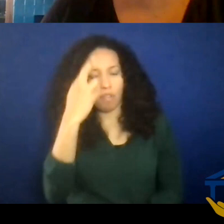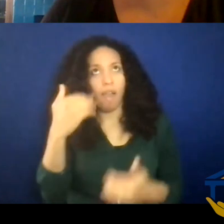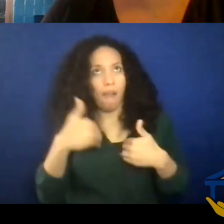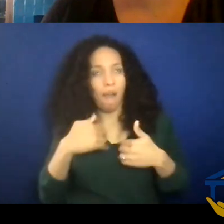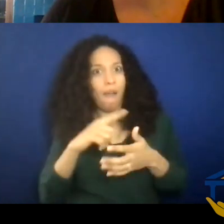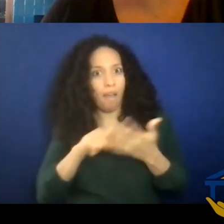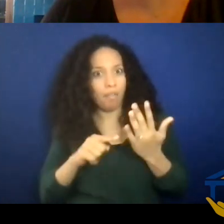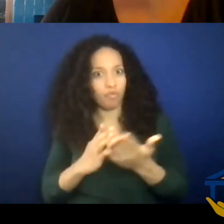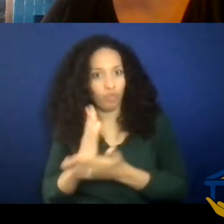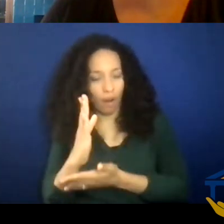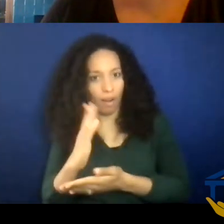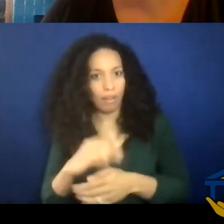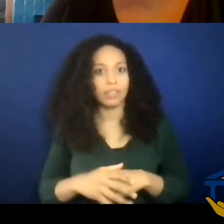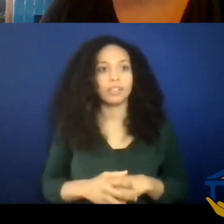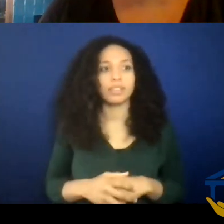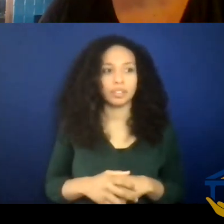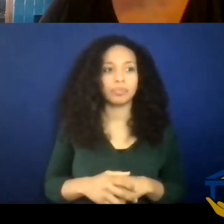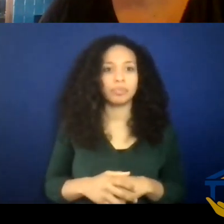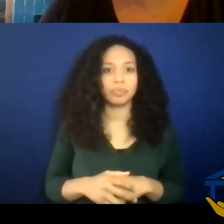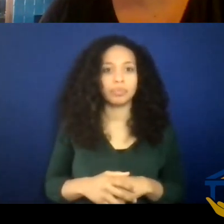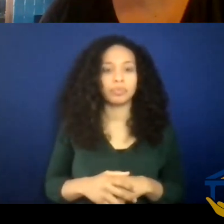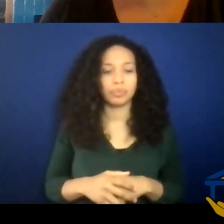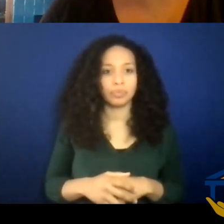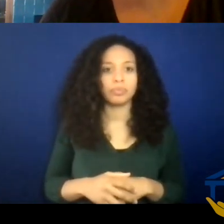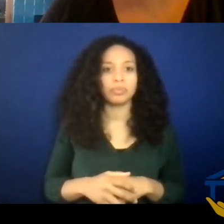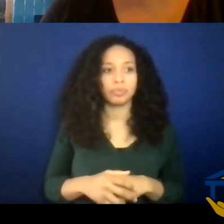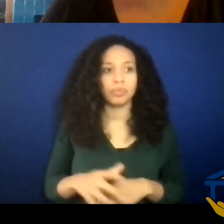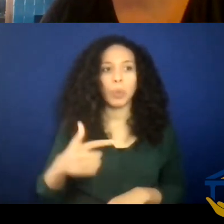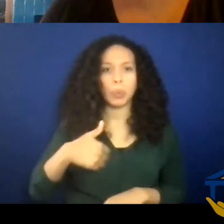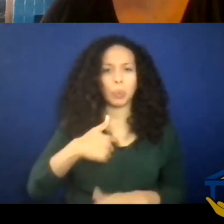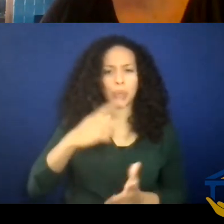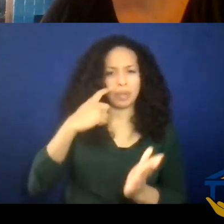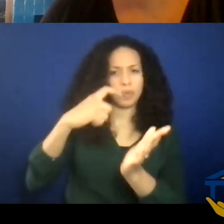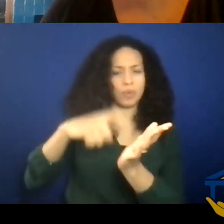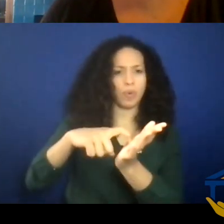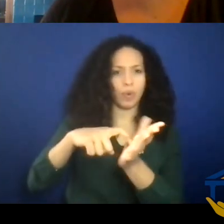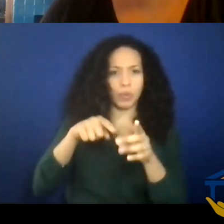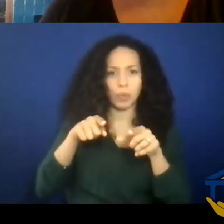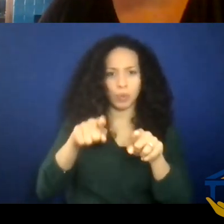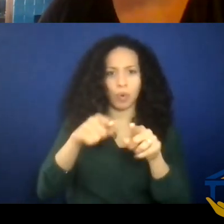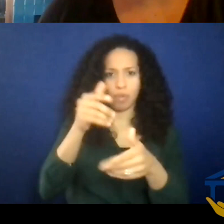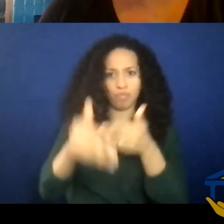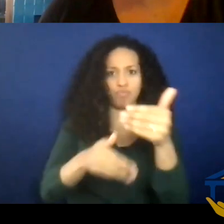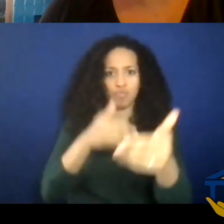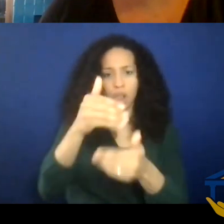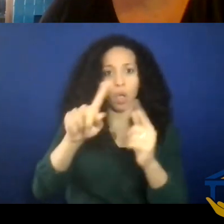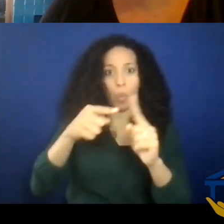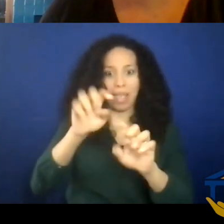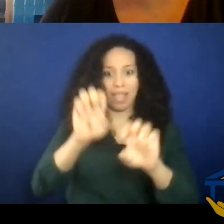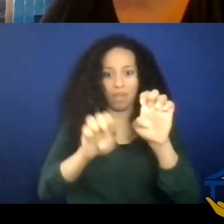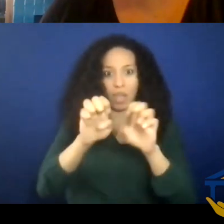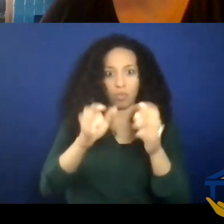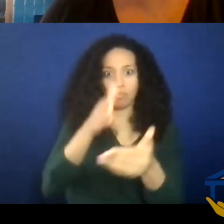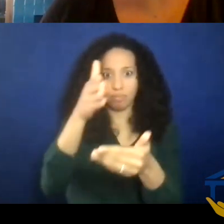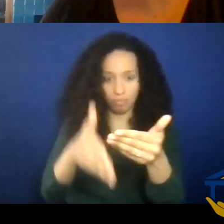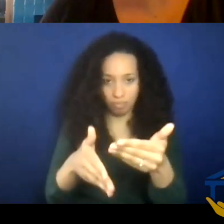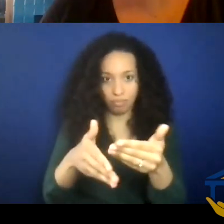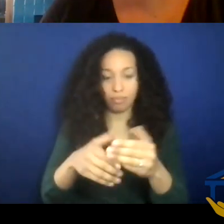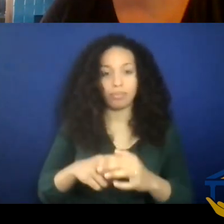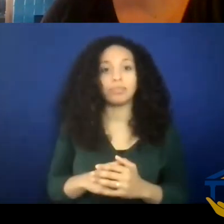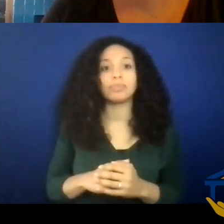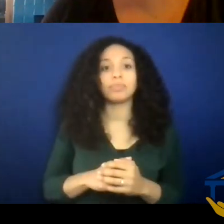in the process first, um, when this evaluation is completed, if a parent doesn't agree with the